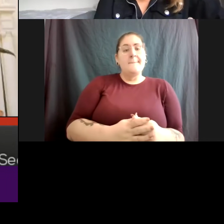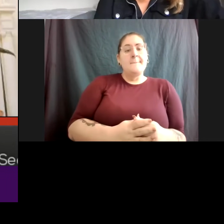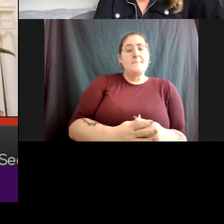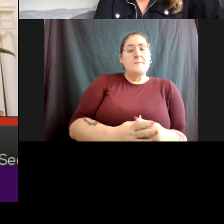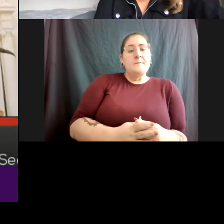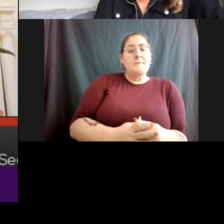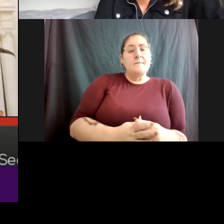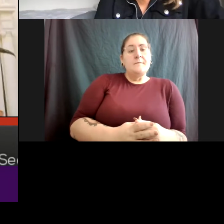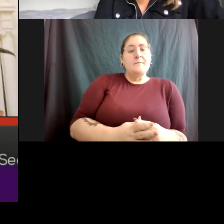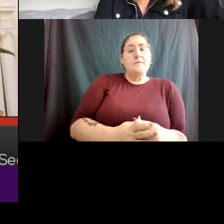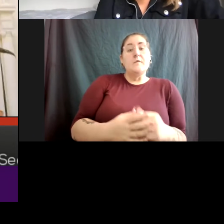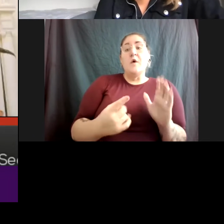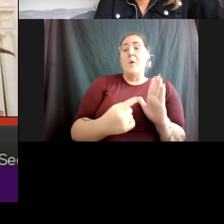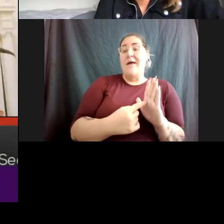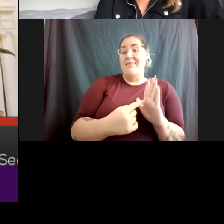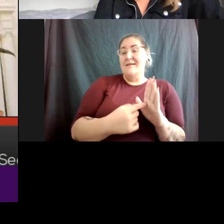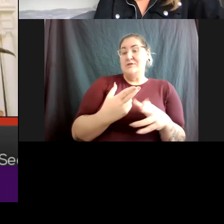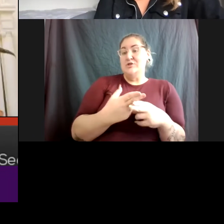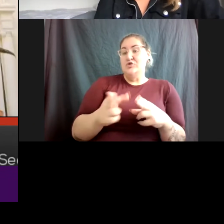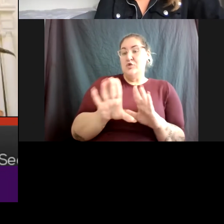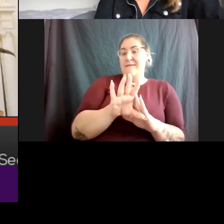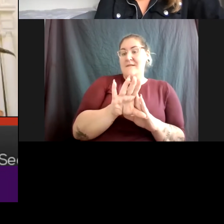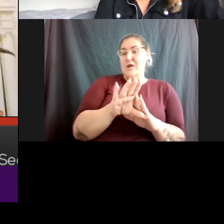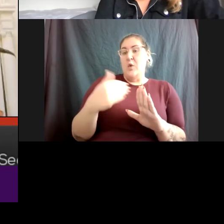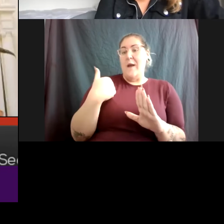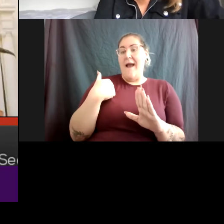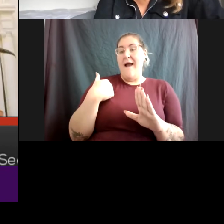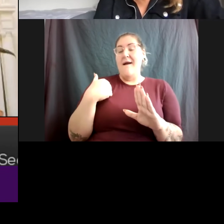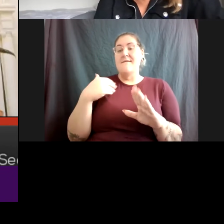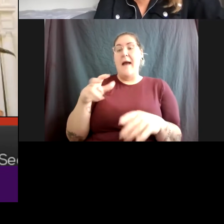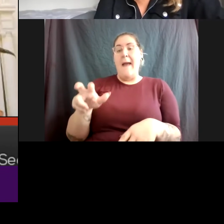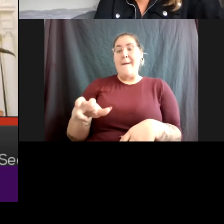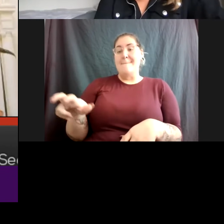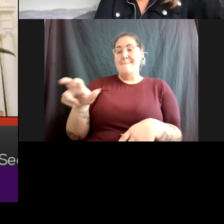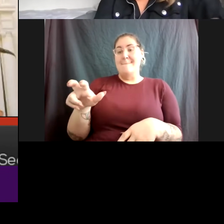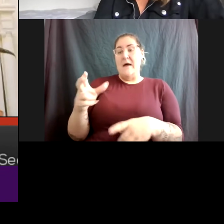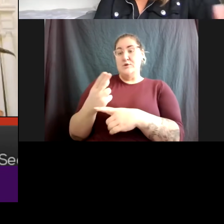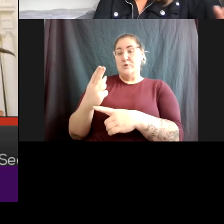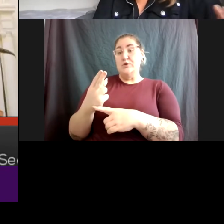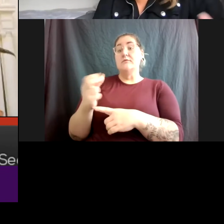a mouse user who is also a screen magnification user, everyone on the screen is magnified